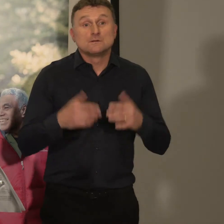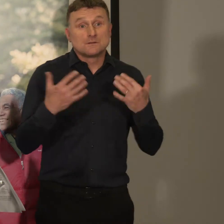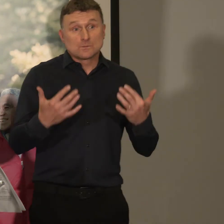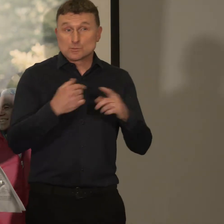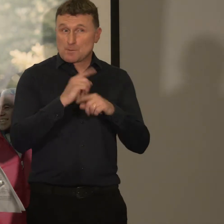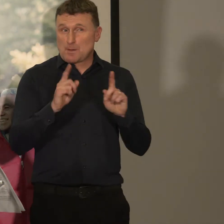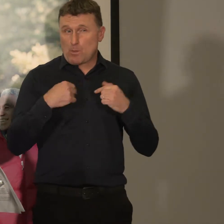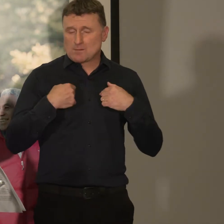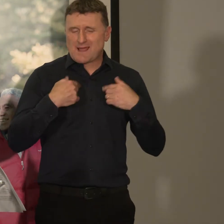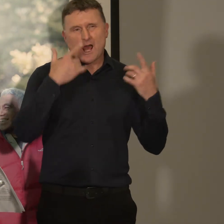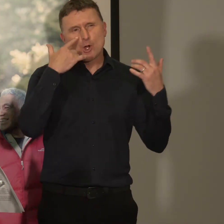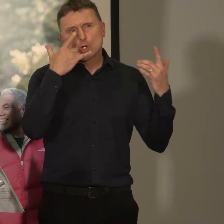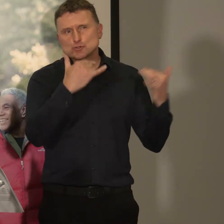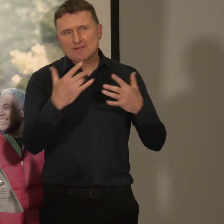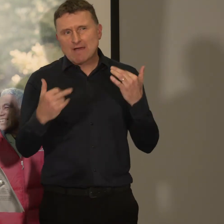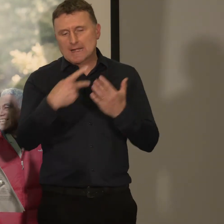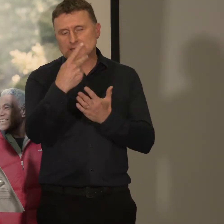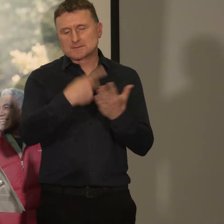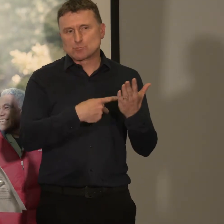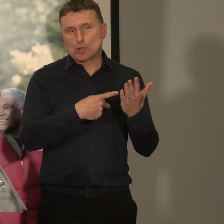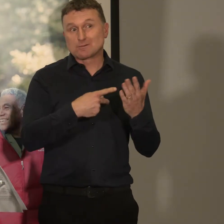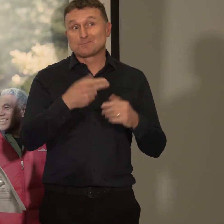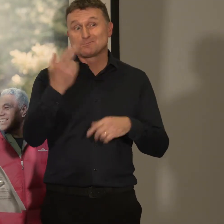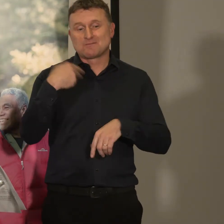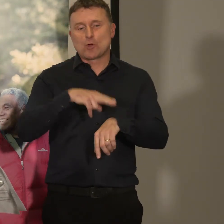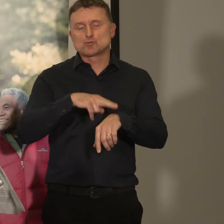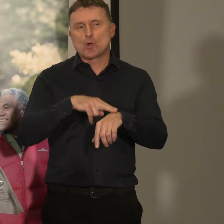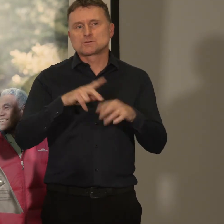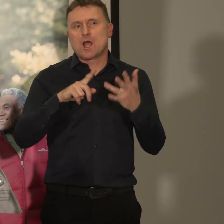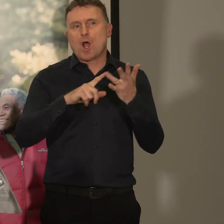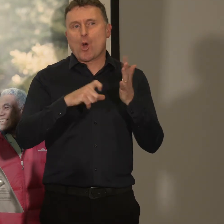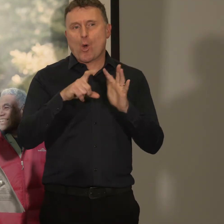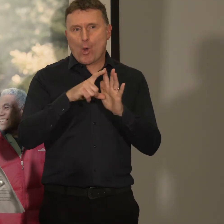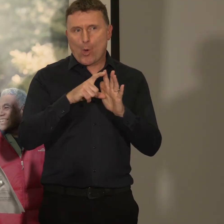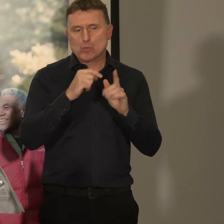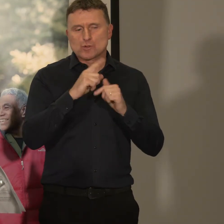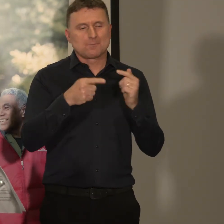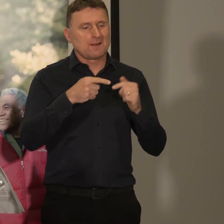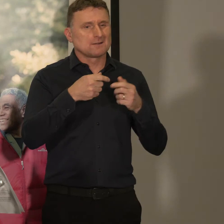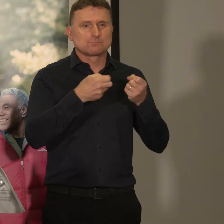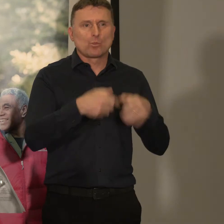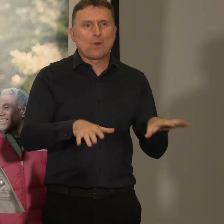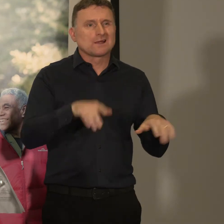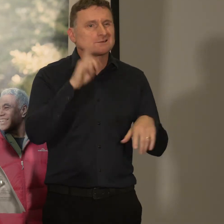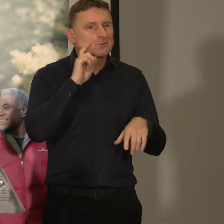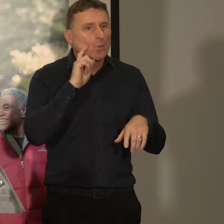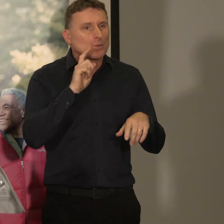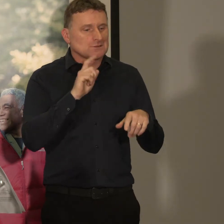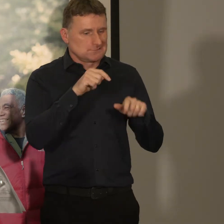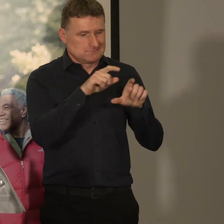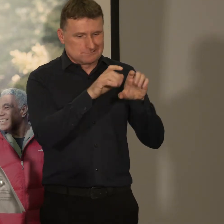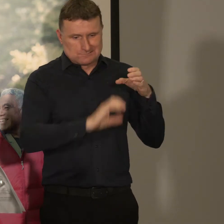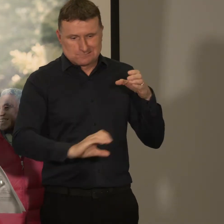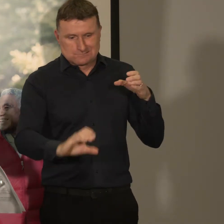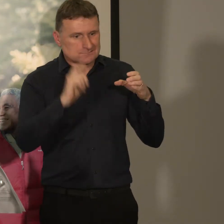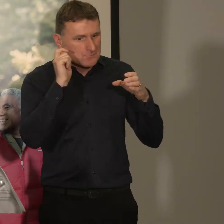particularly the waste water testing, which Dr Old has